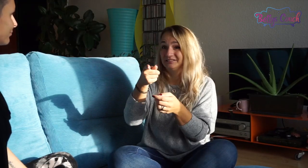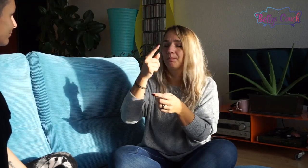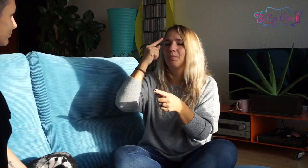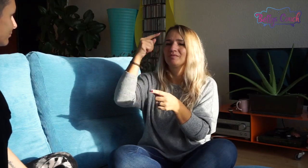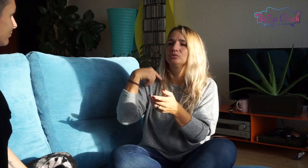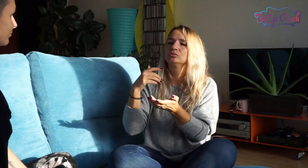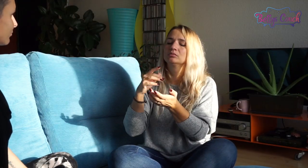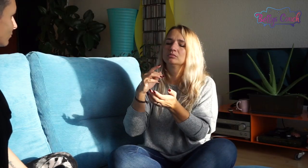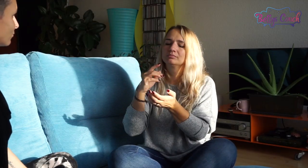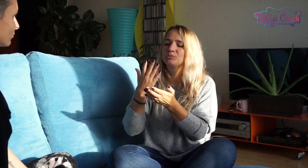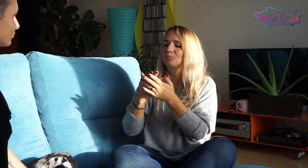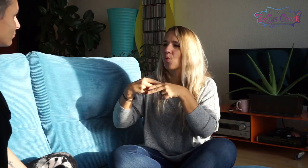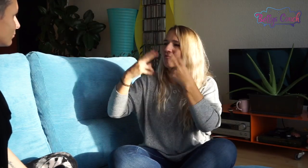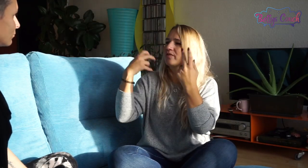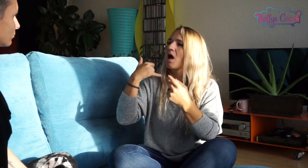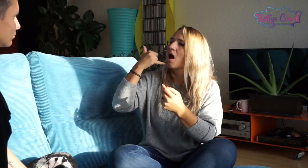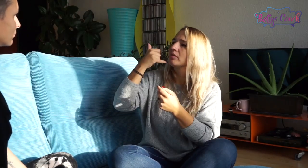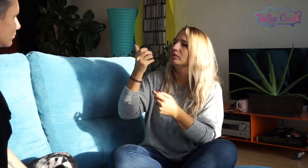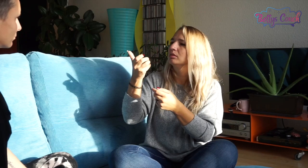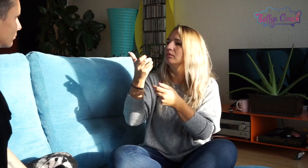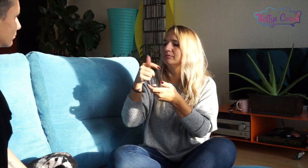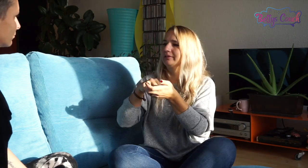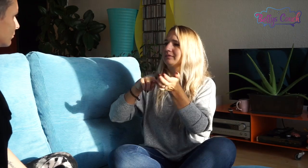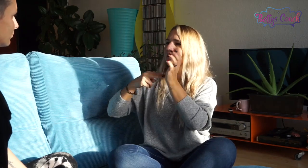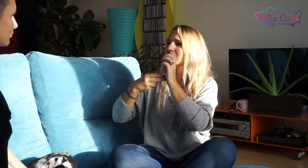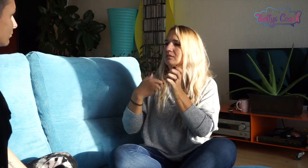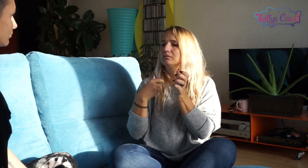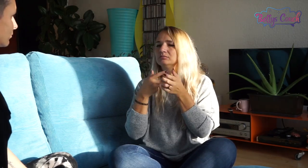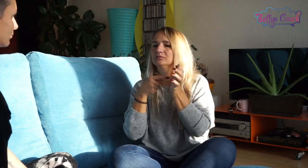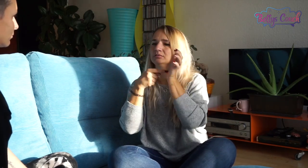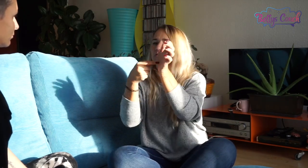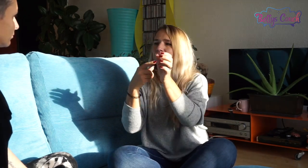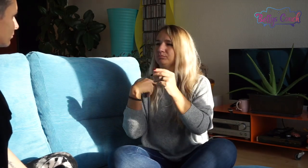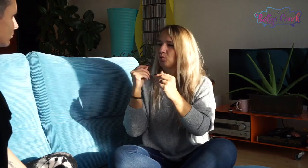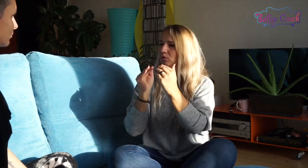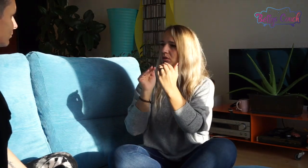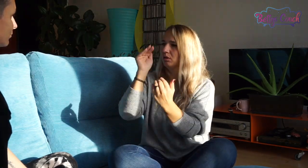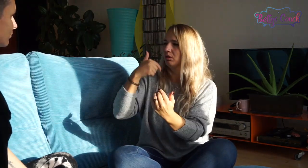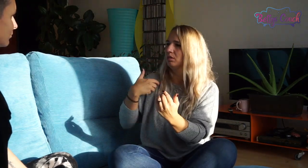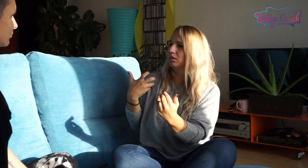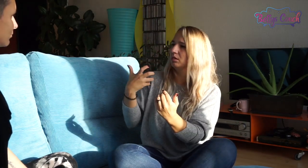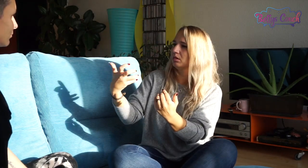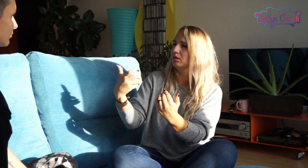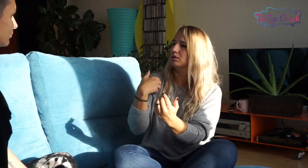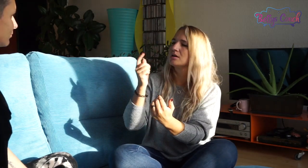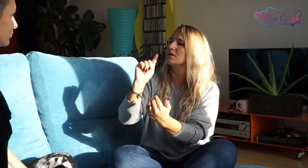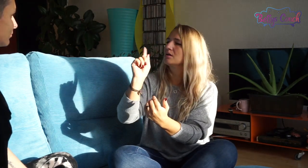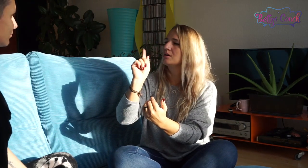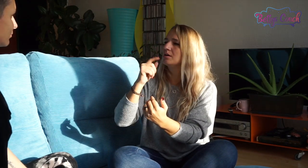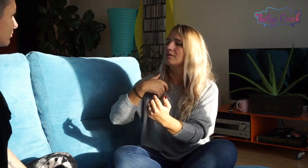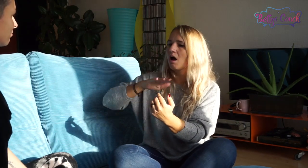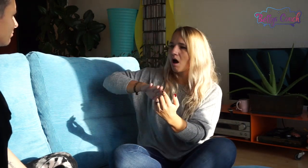I also took care not to use technology such as to use the cell phone for communication purposes. I would have suggested material wealth & would´ve created a power gap with it. I did't want that.